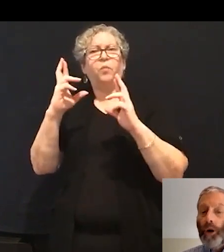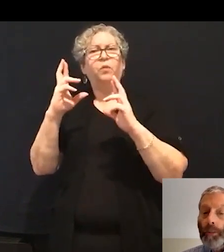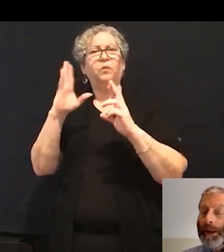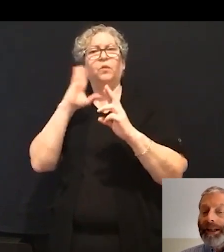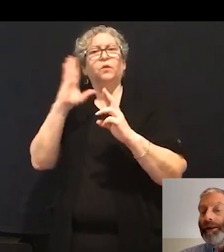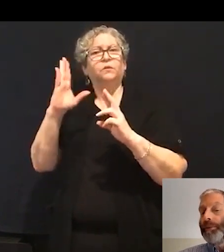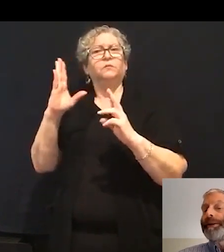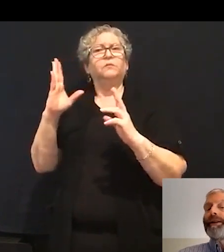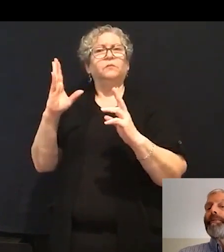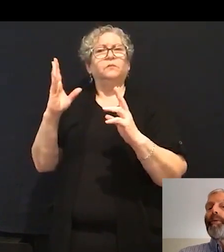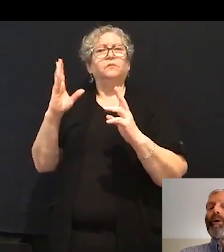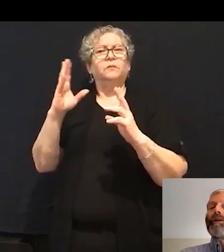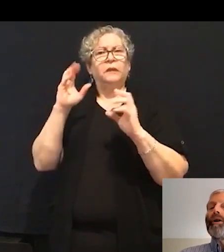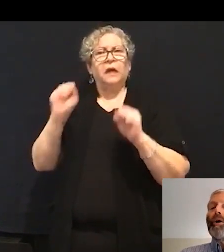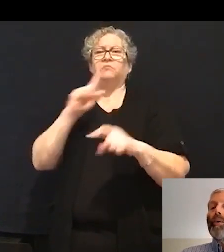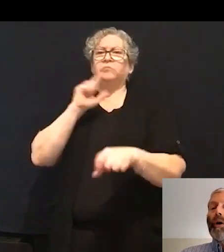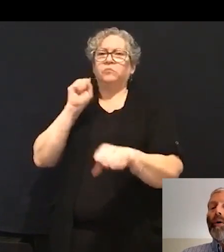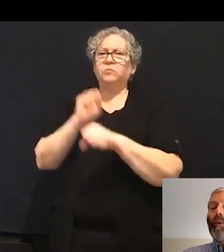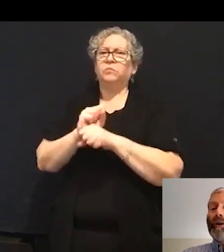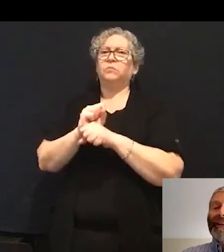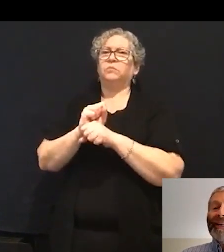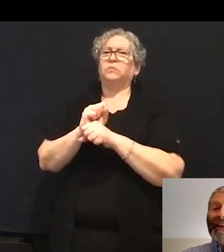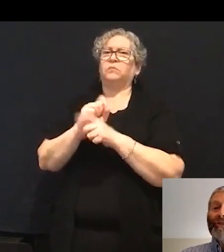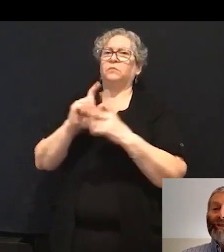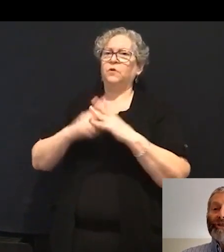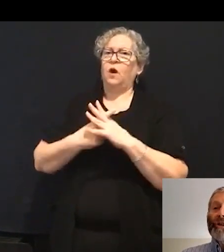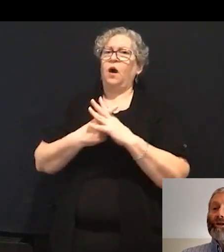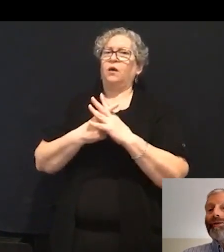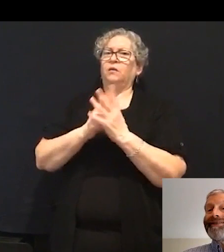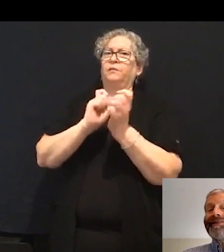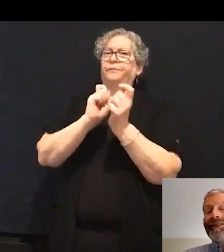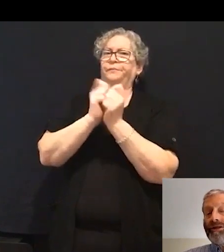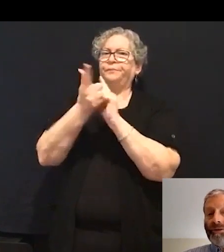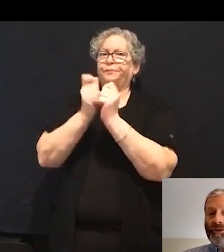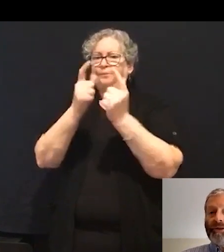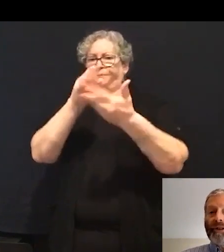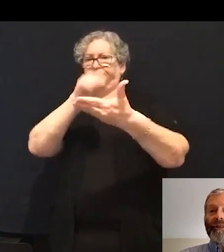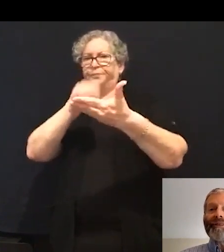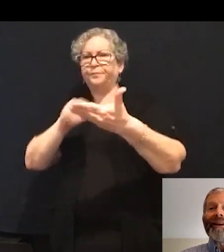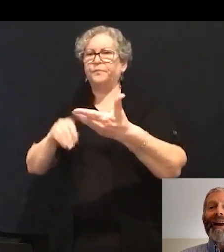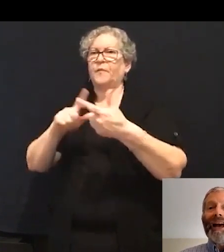they're hoping it'll be at a point where they can actually start translational studies